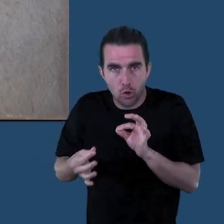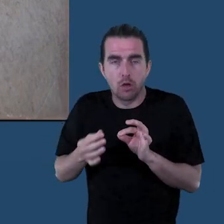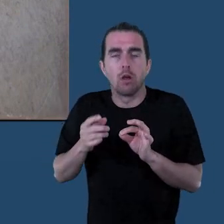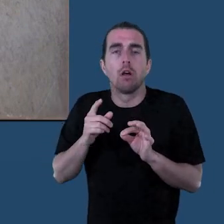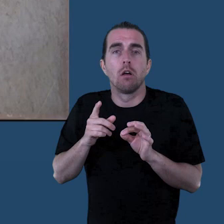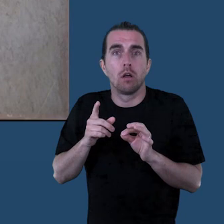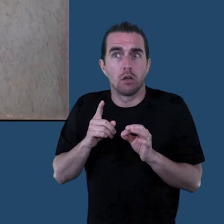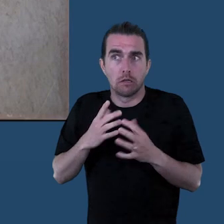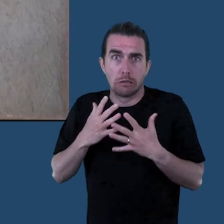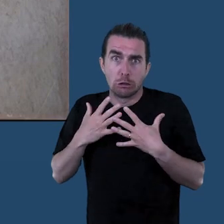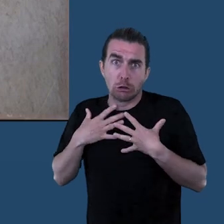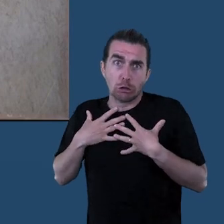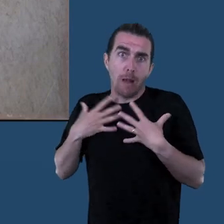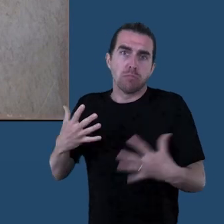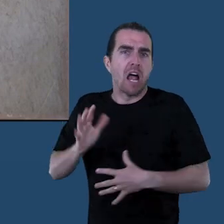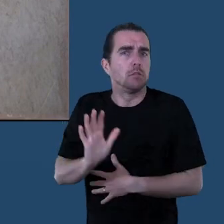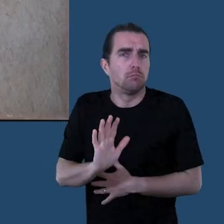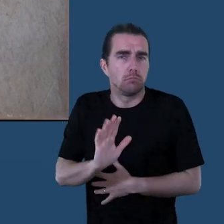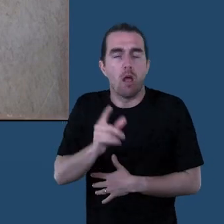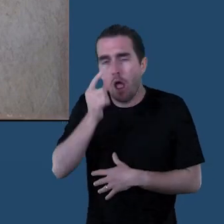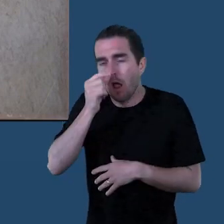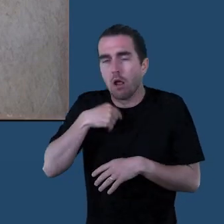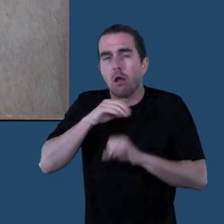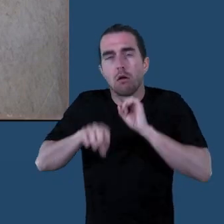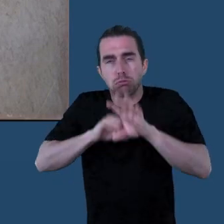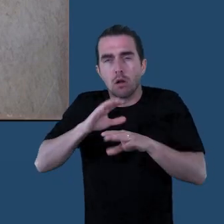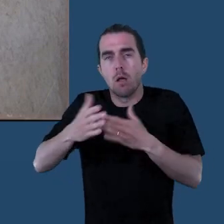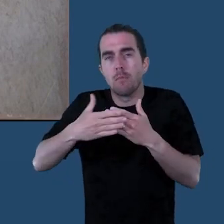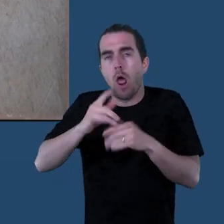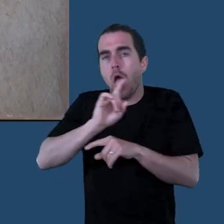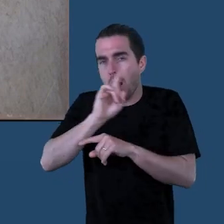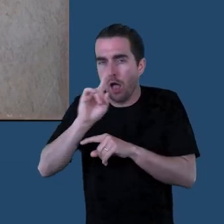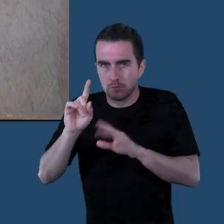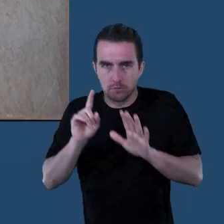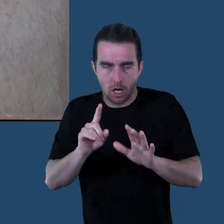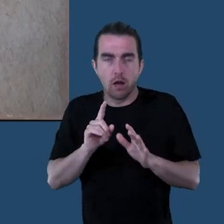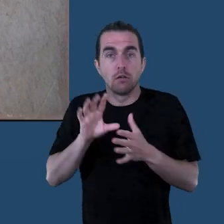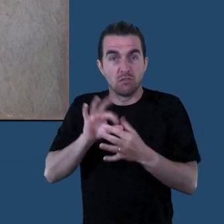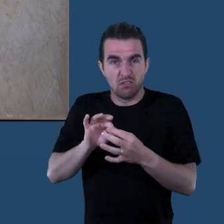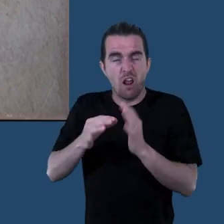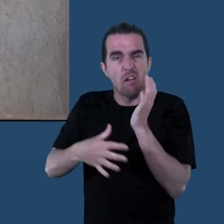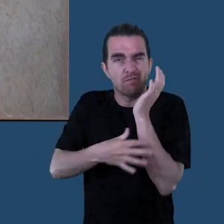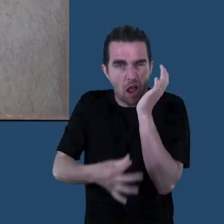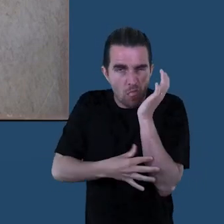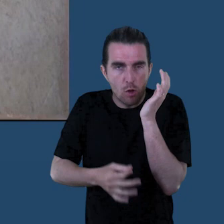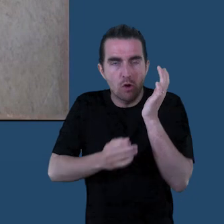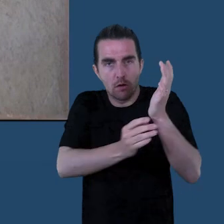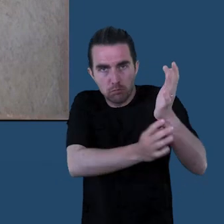And this isn't too surprising, and we might cover this a little bit later when we talk about feathers in a bit more detail.